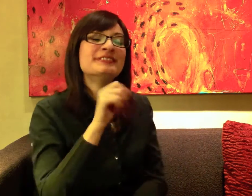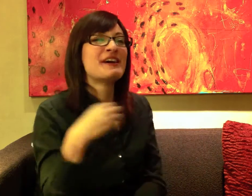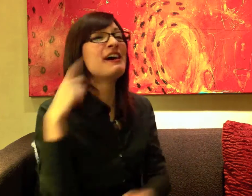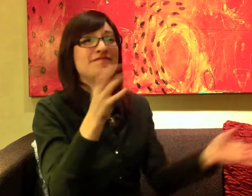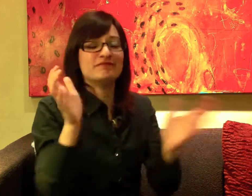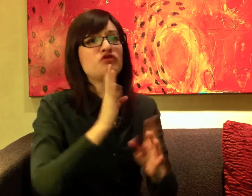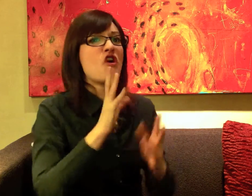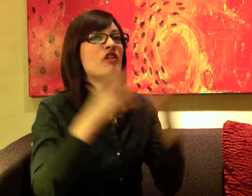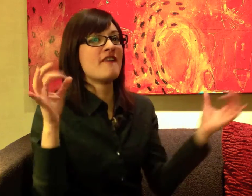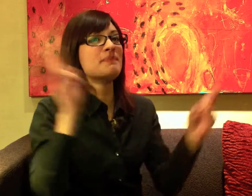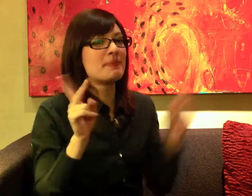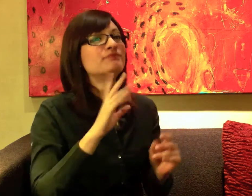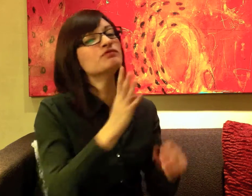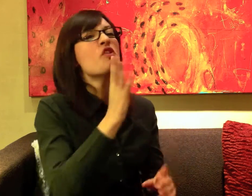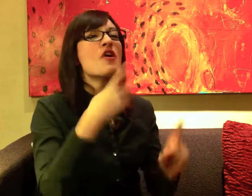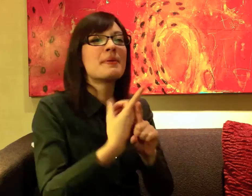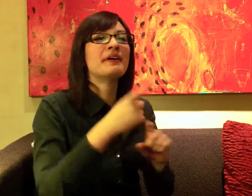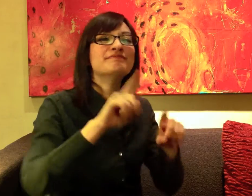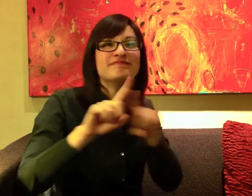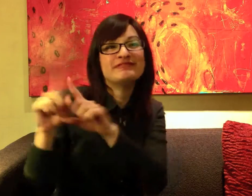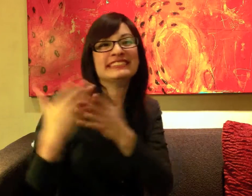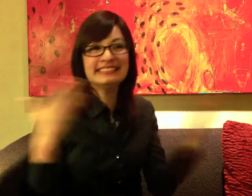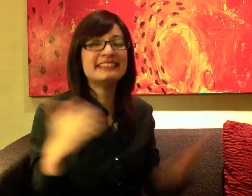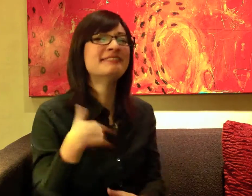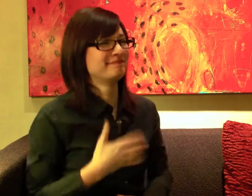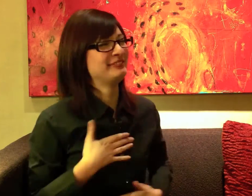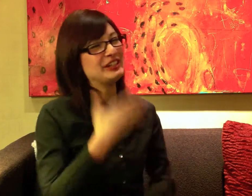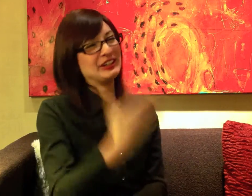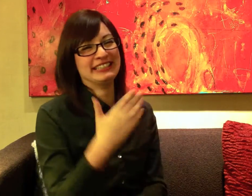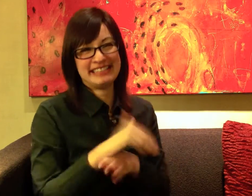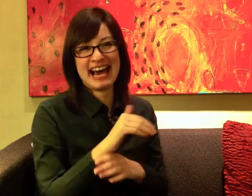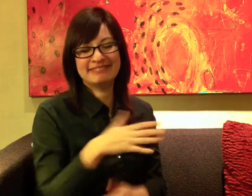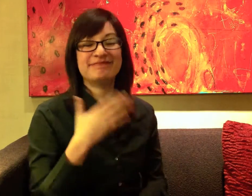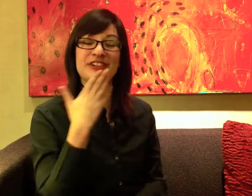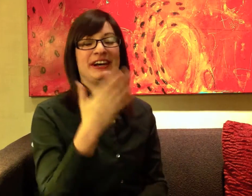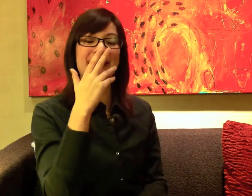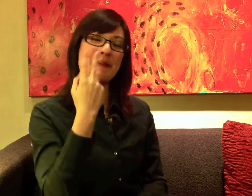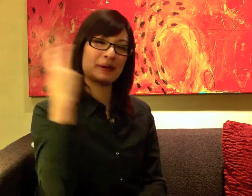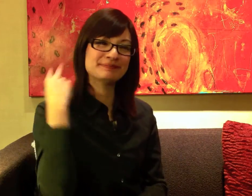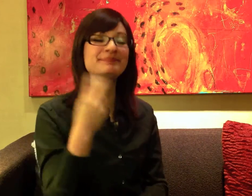Yeah, I talked to a lot of people about a variety of topics. A good night, a good memory.